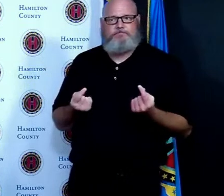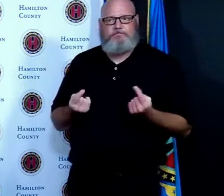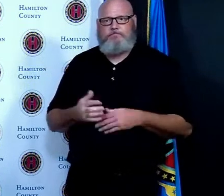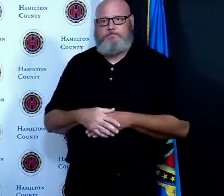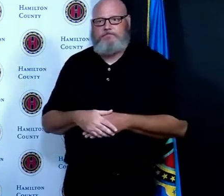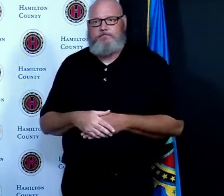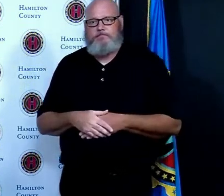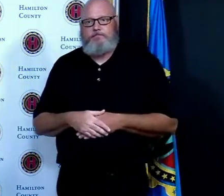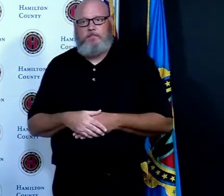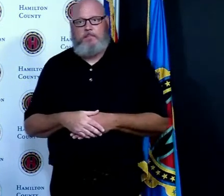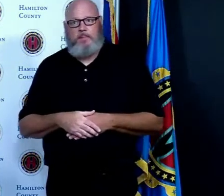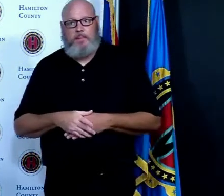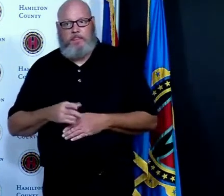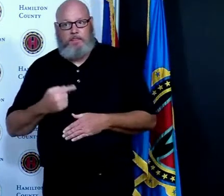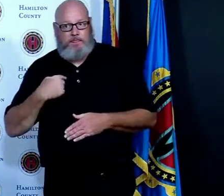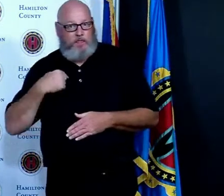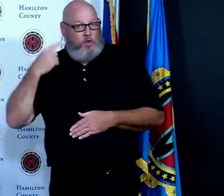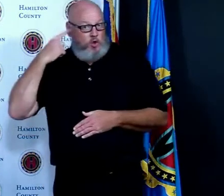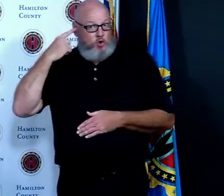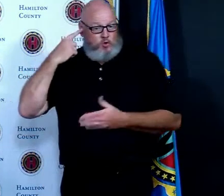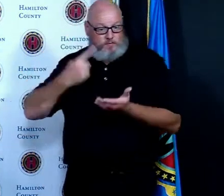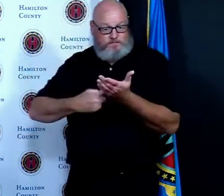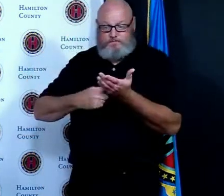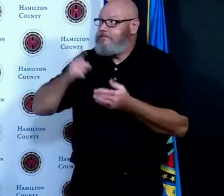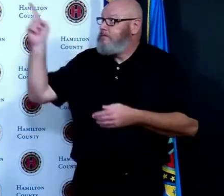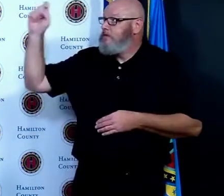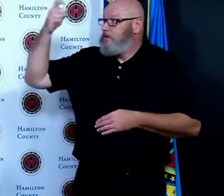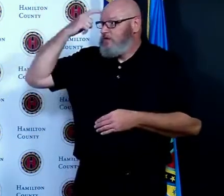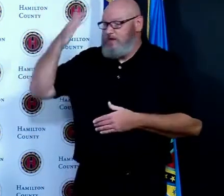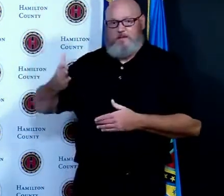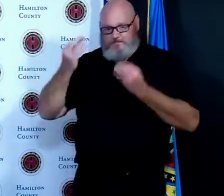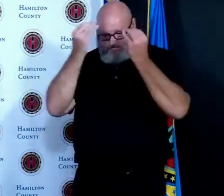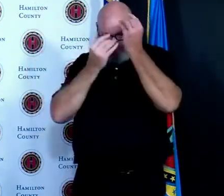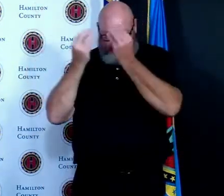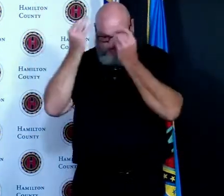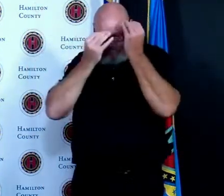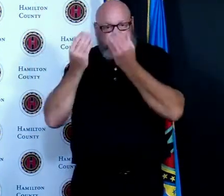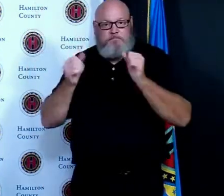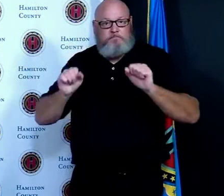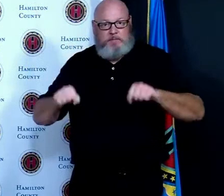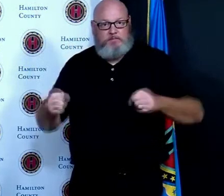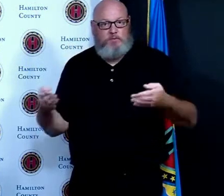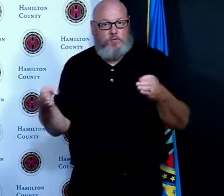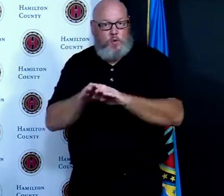refer to that map when they decide whether or not the kids are going to be in personal virtual